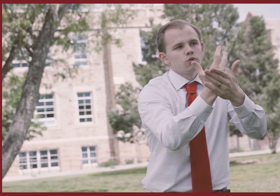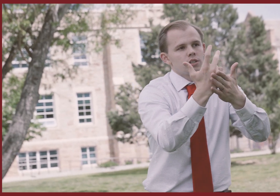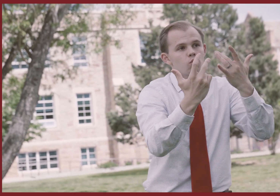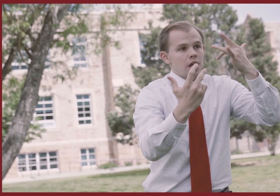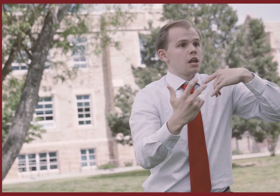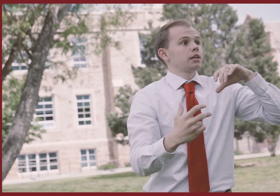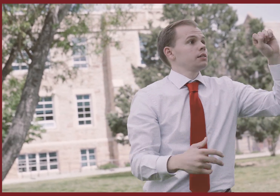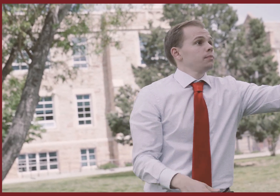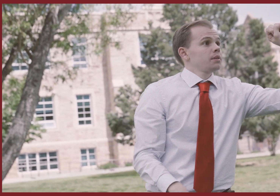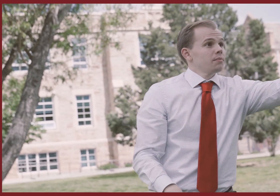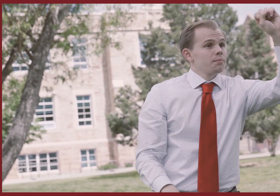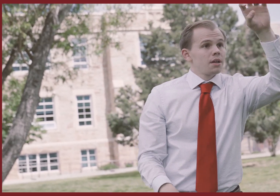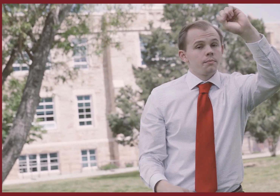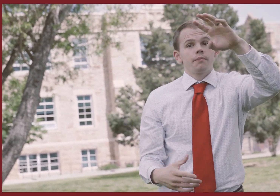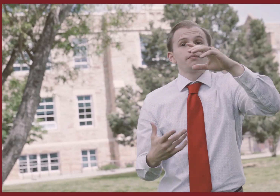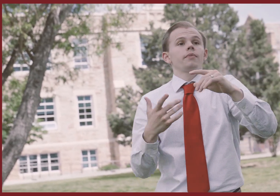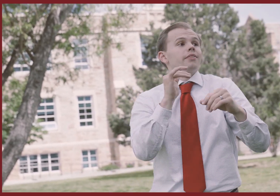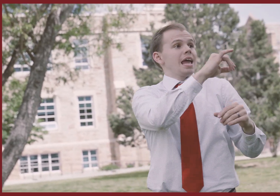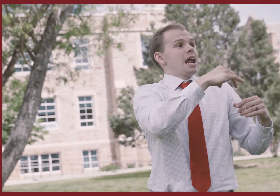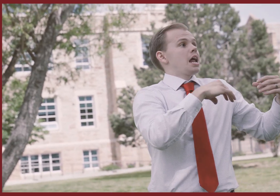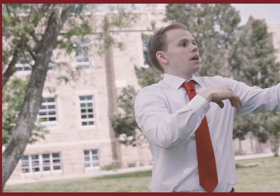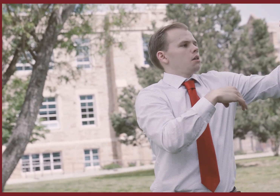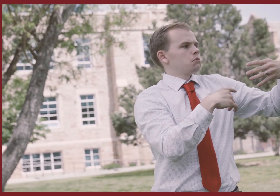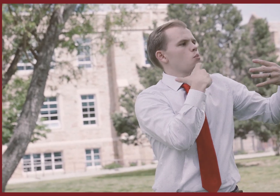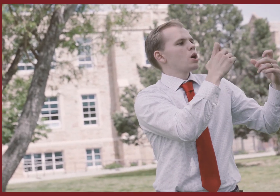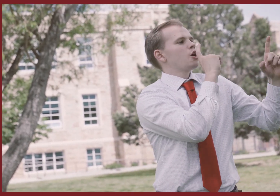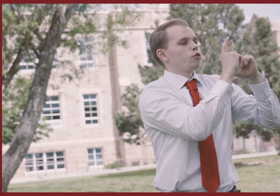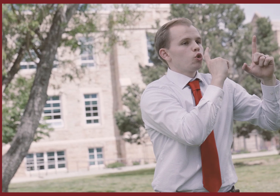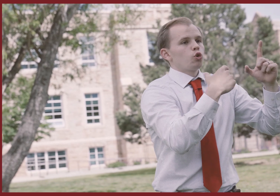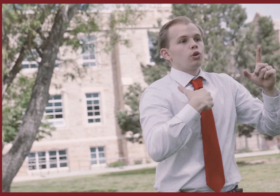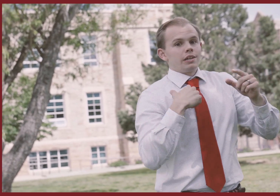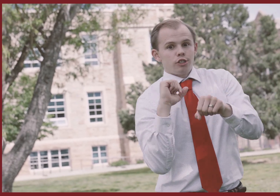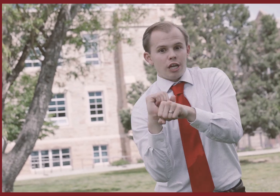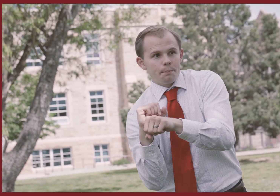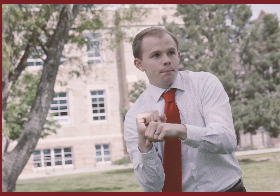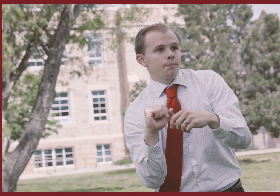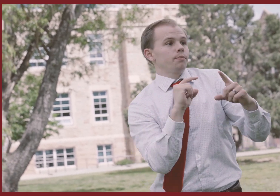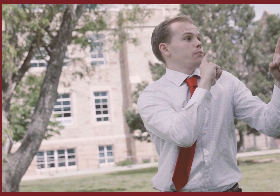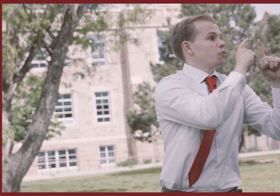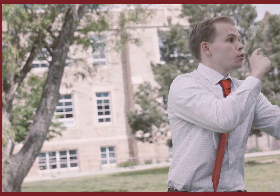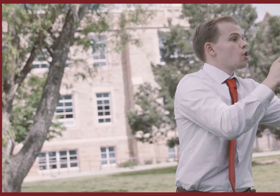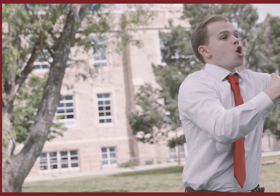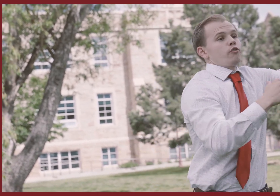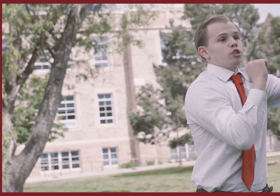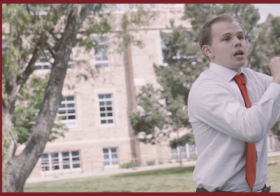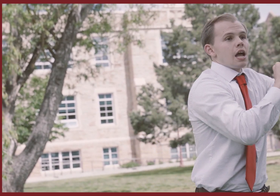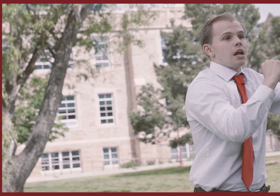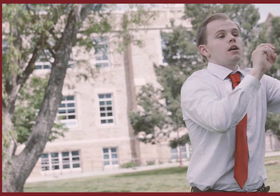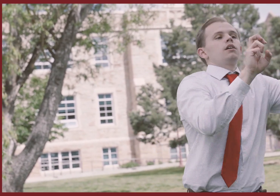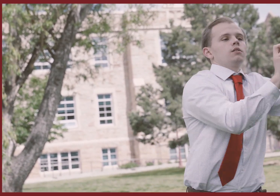because I had put in so many applications for places that I was contacted for an interview after I had already accepted that job. And so I got the interview,